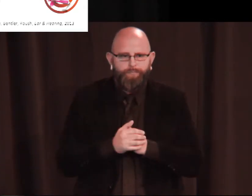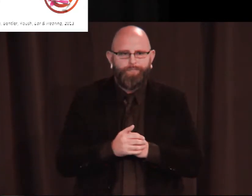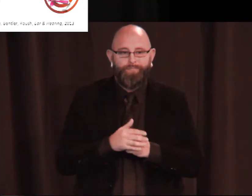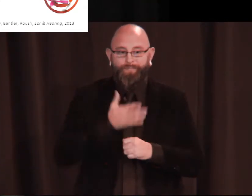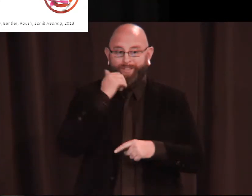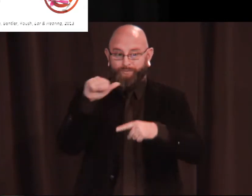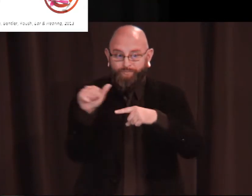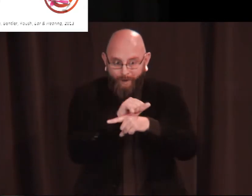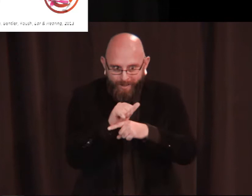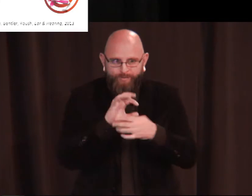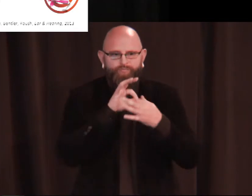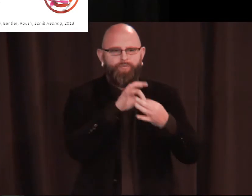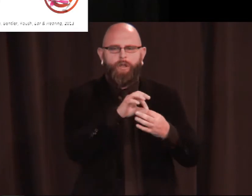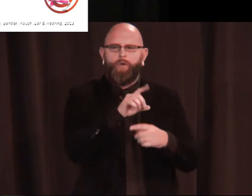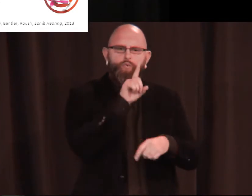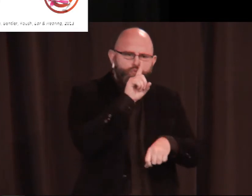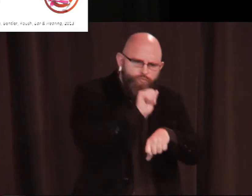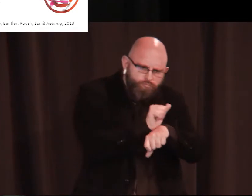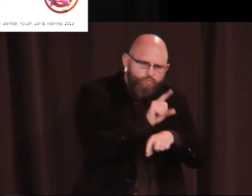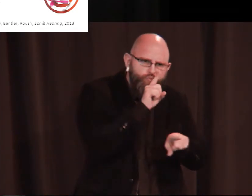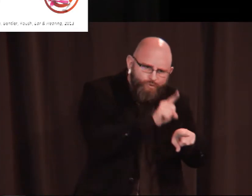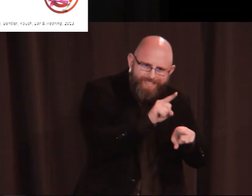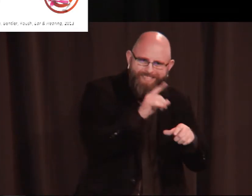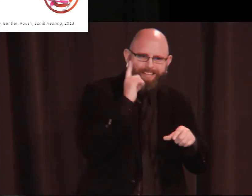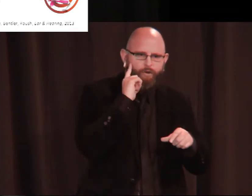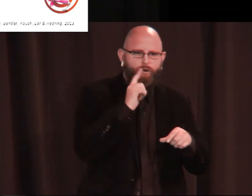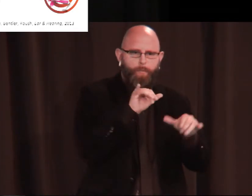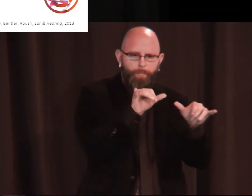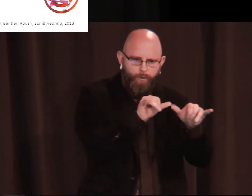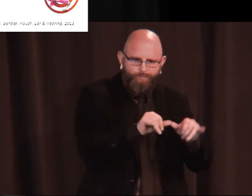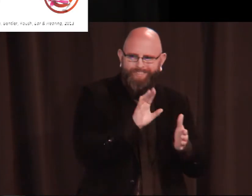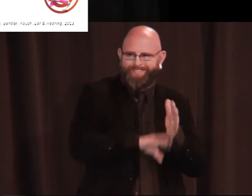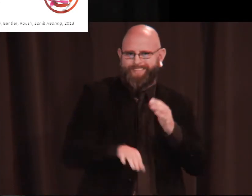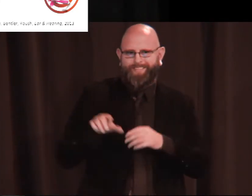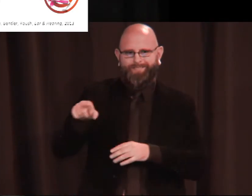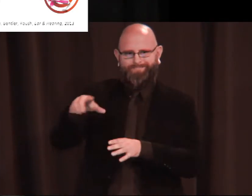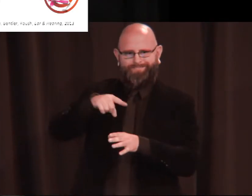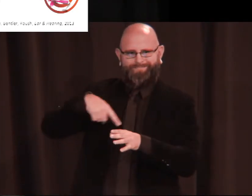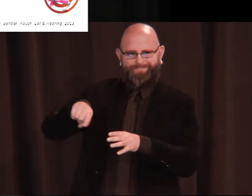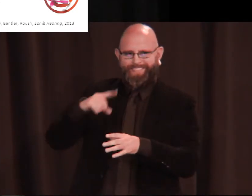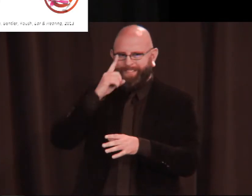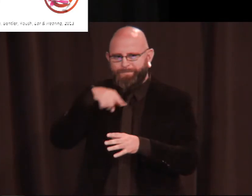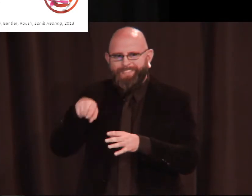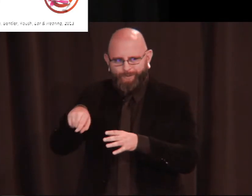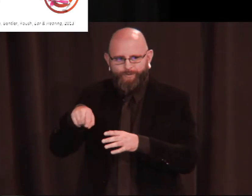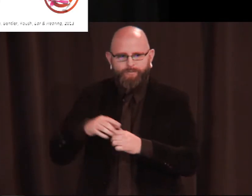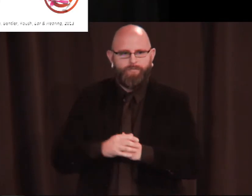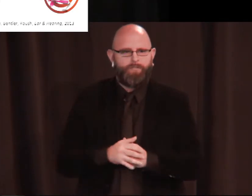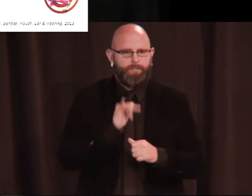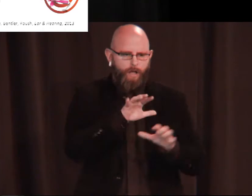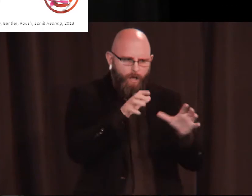we're actually measuring what the hearing aid is providing. We want to be able to provide good audibility for children